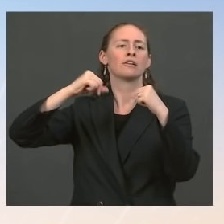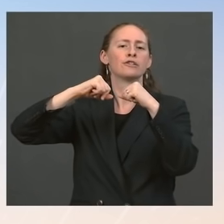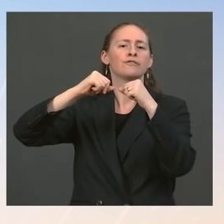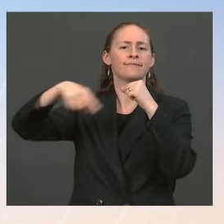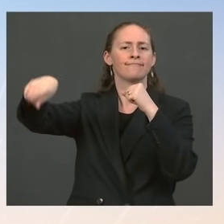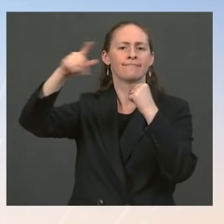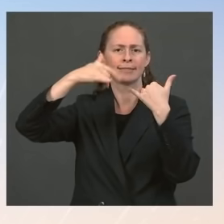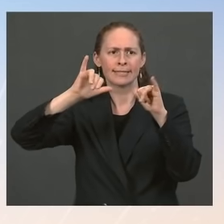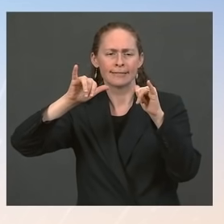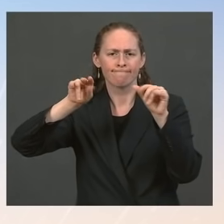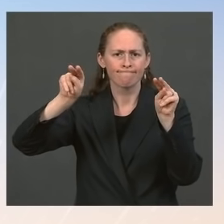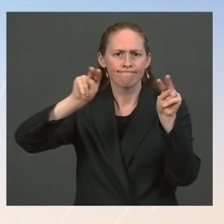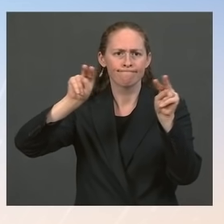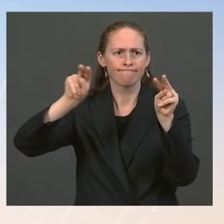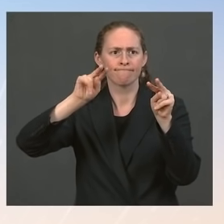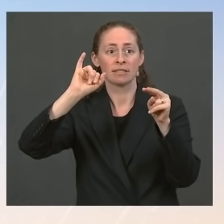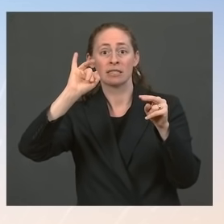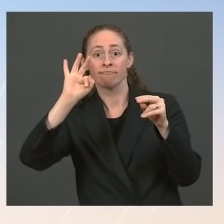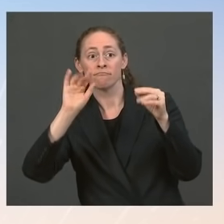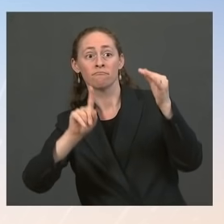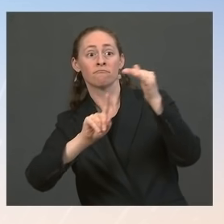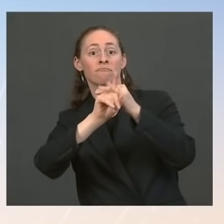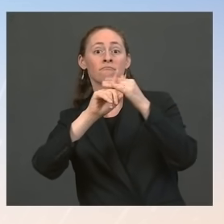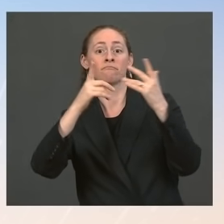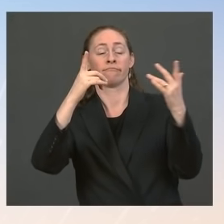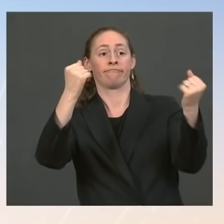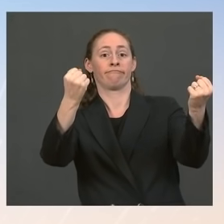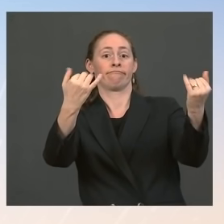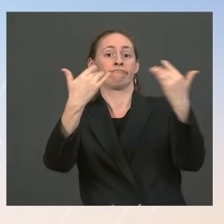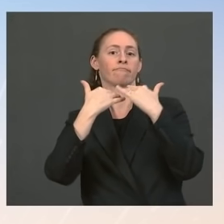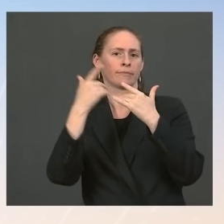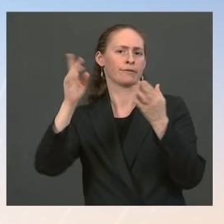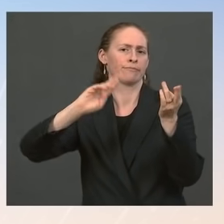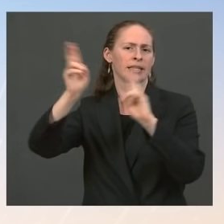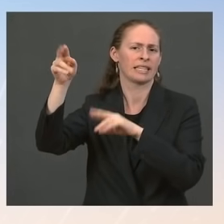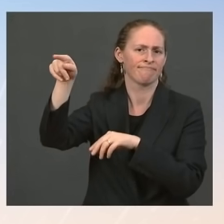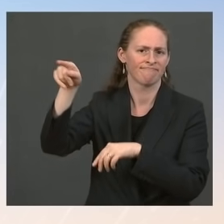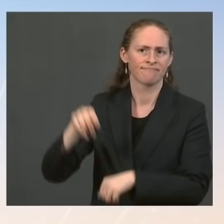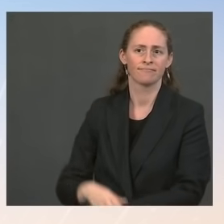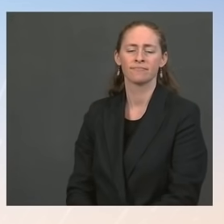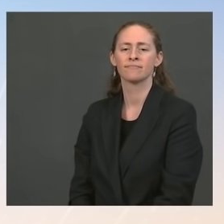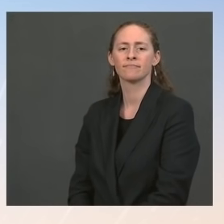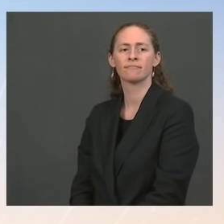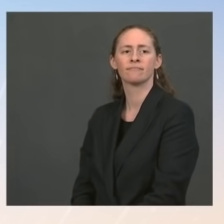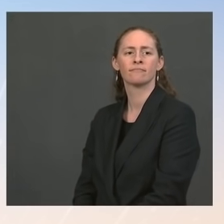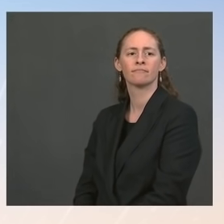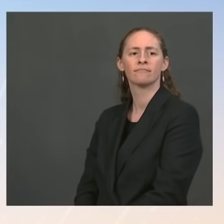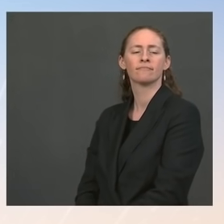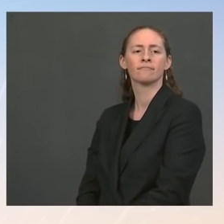as we look to migrants coming to approach the border. Go ahead, Lynn. The Press: Aptly, Obama gave that interview in connection